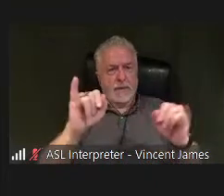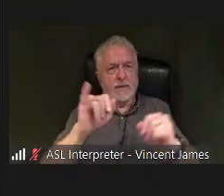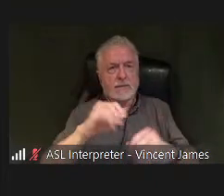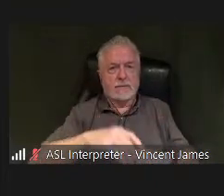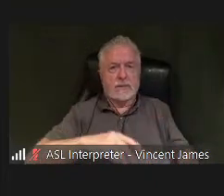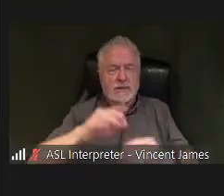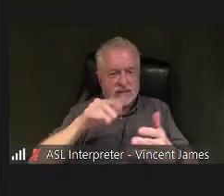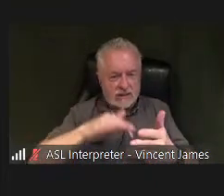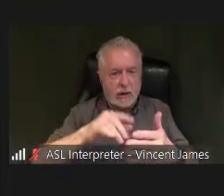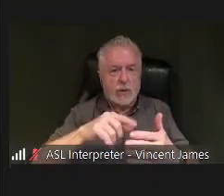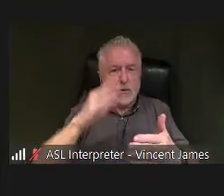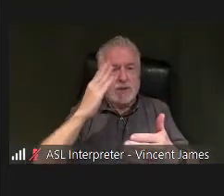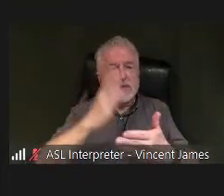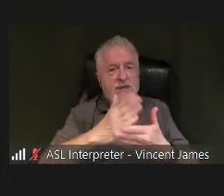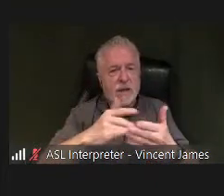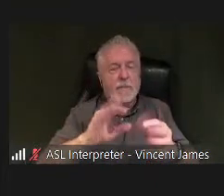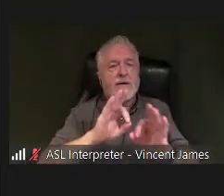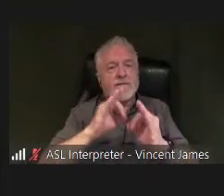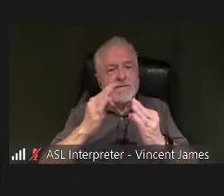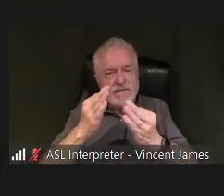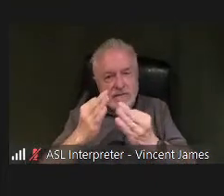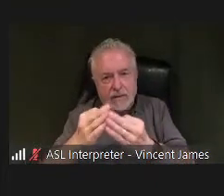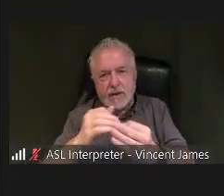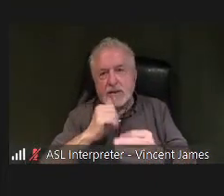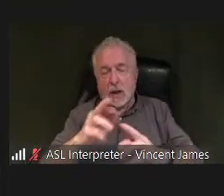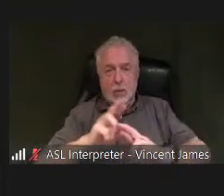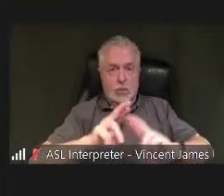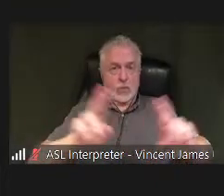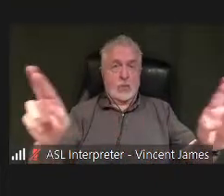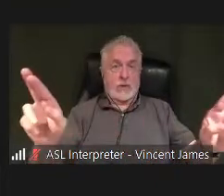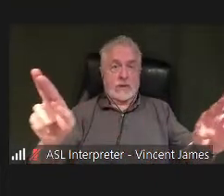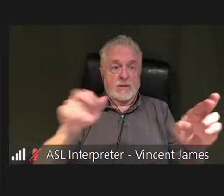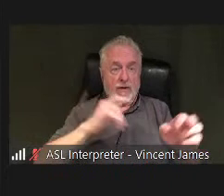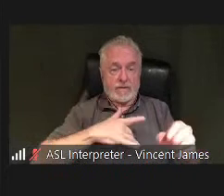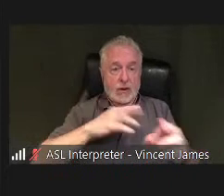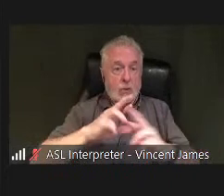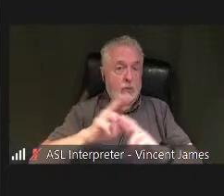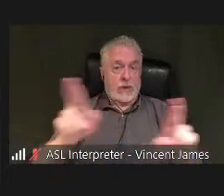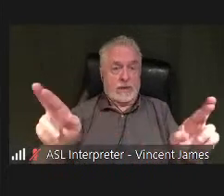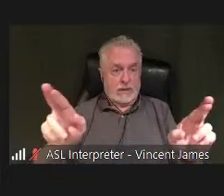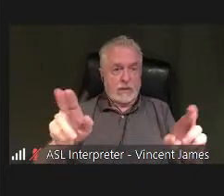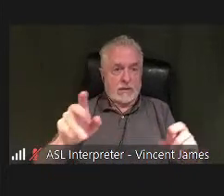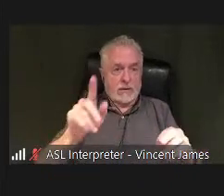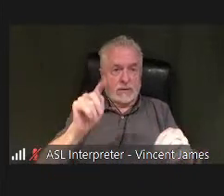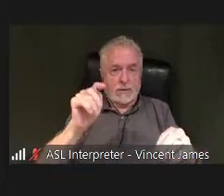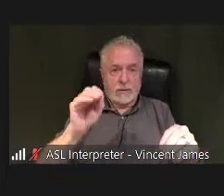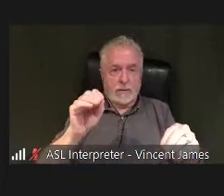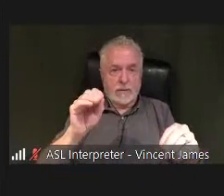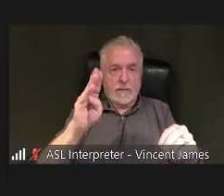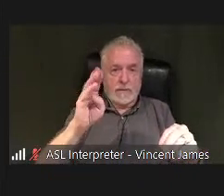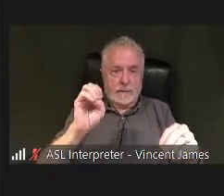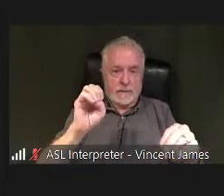We know that some families that are not ready and that don't feel ready to be.